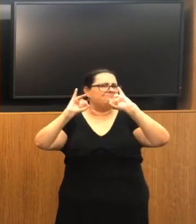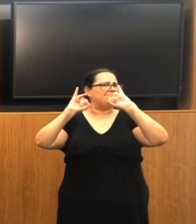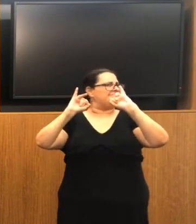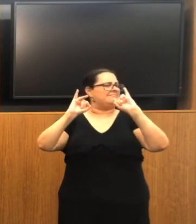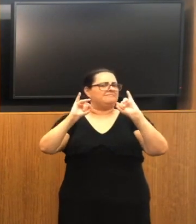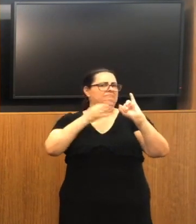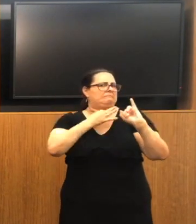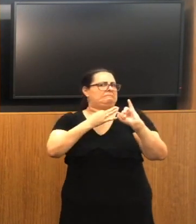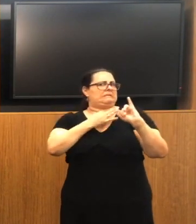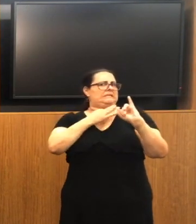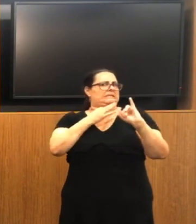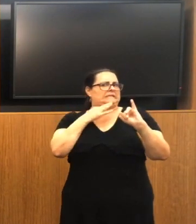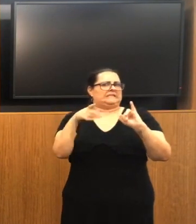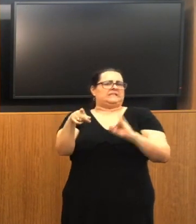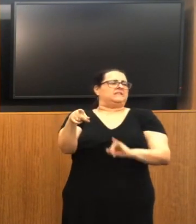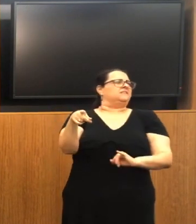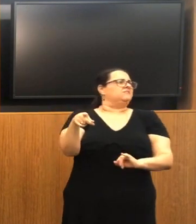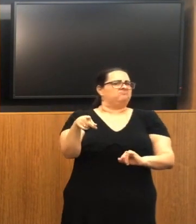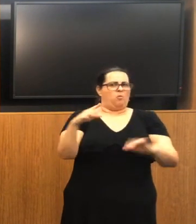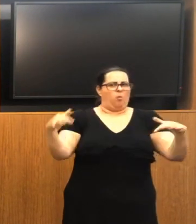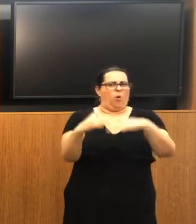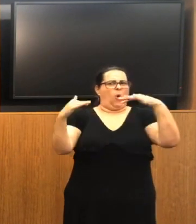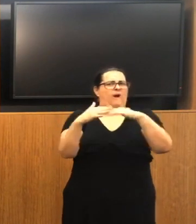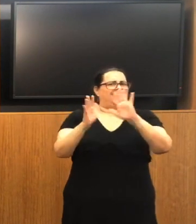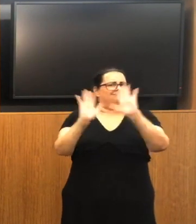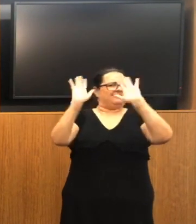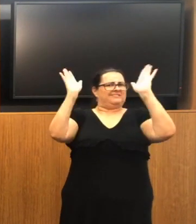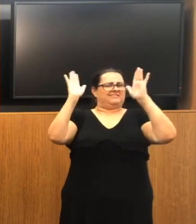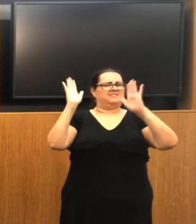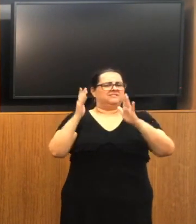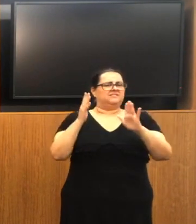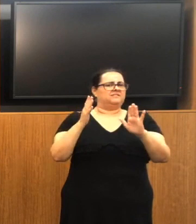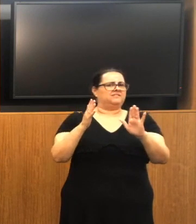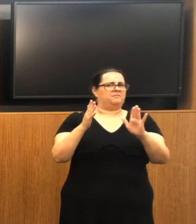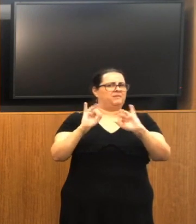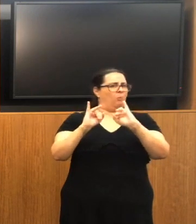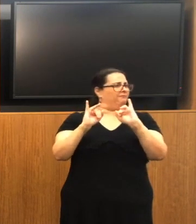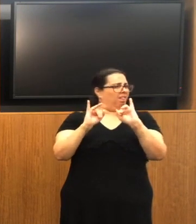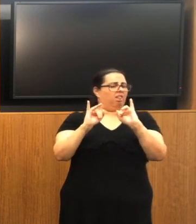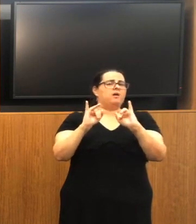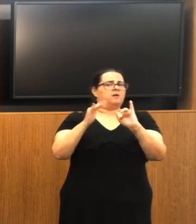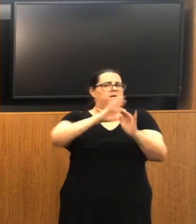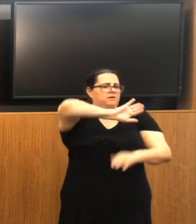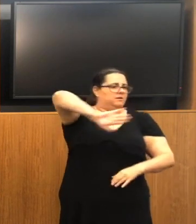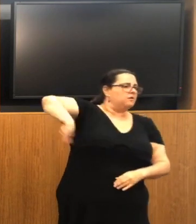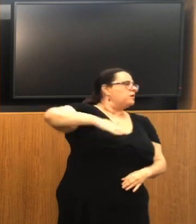that yeah, that war imposes on you as a person. And especially for me.